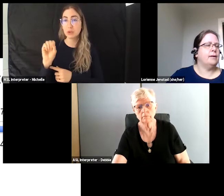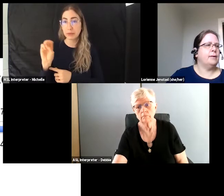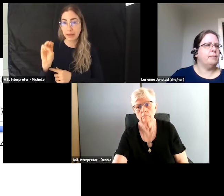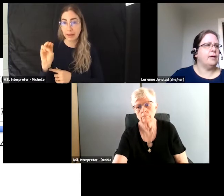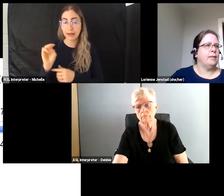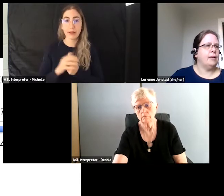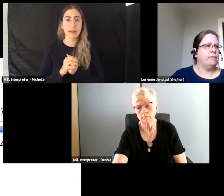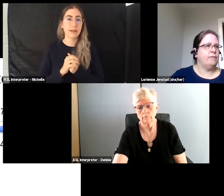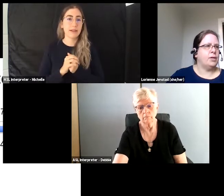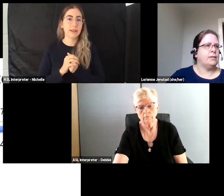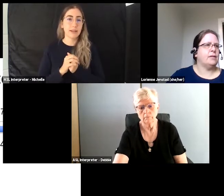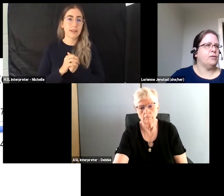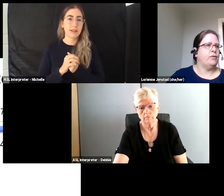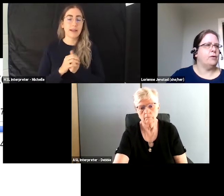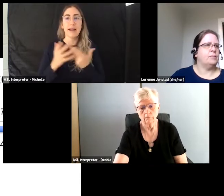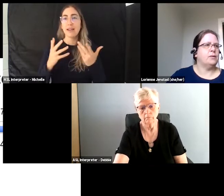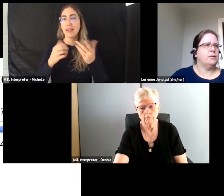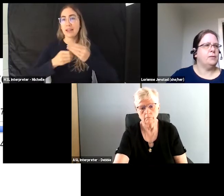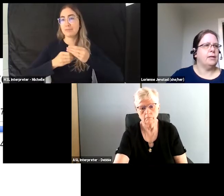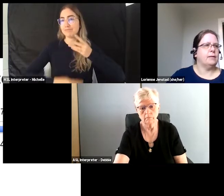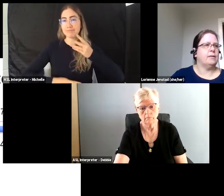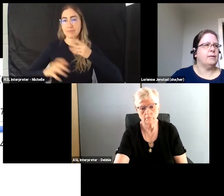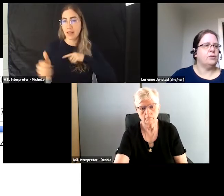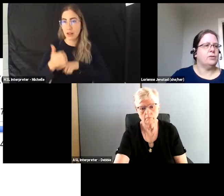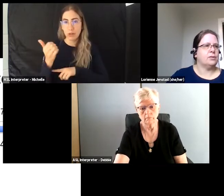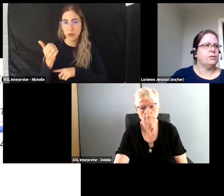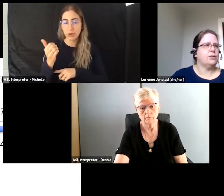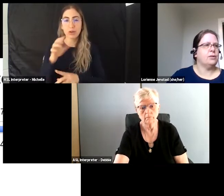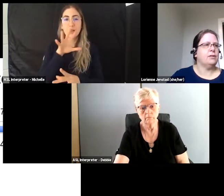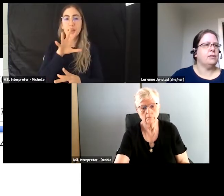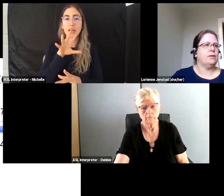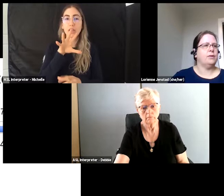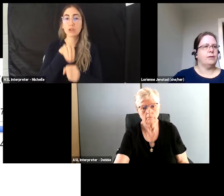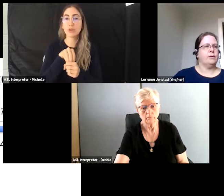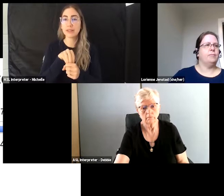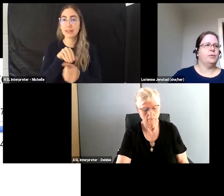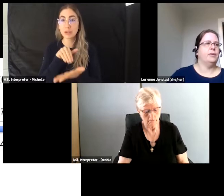NEWSPAPER, SOCIAL MEDIA, AND THEN VARIOUS OTHER FORMS OTHER FORMS INCLUDING THE DOCTOR OR THEIR INCLUDING THE DOCTOR OR THEIR EMPLOYER.